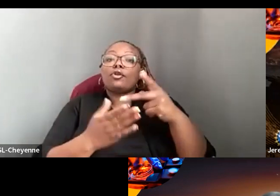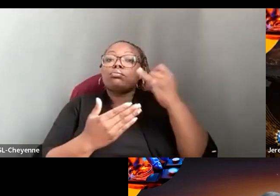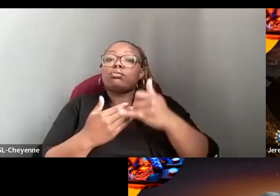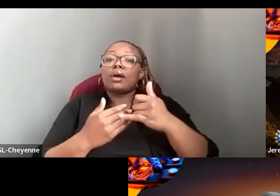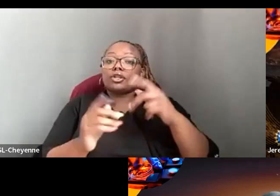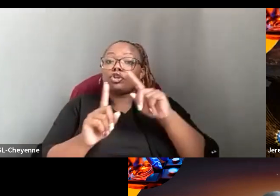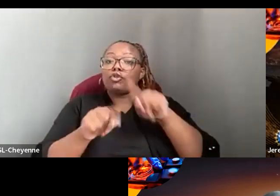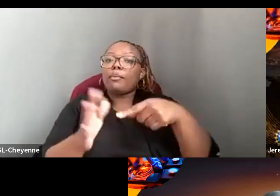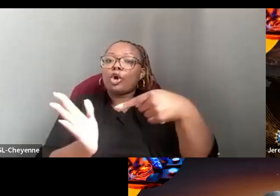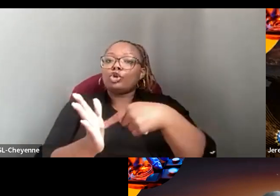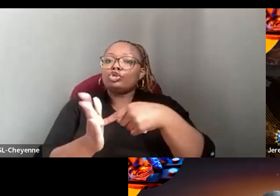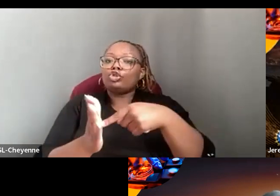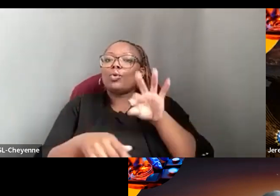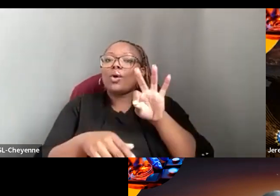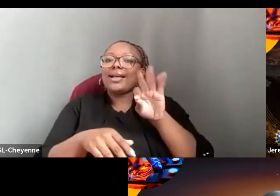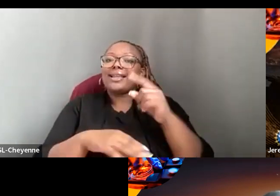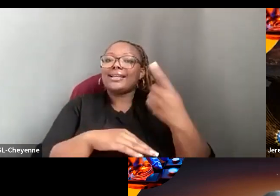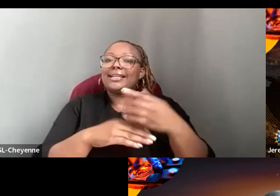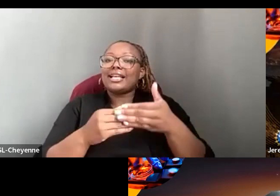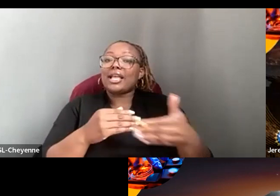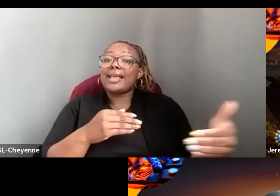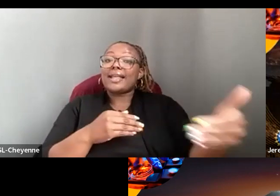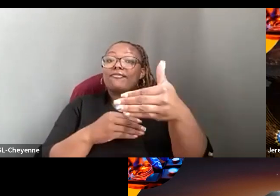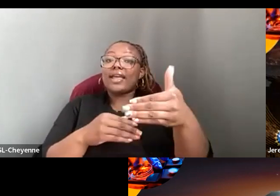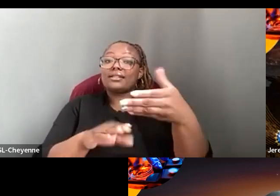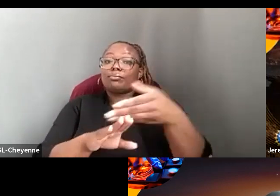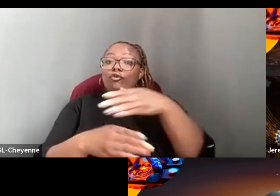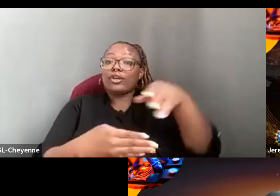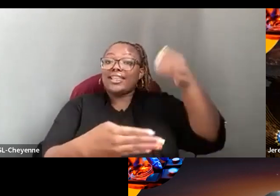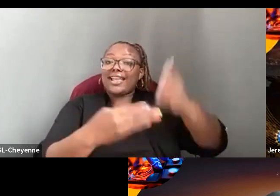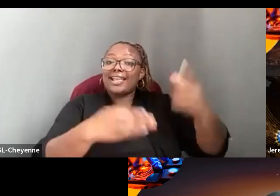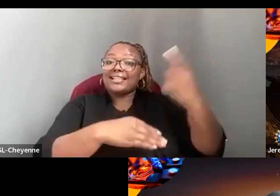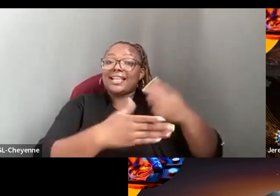at least 90 days prior to the end date of the current budget period.